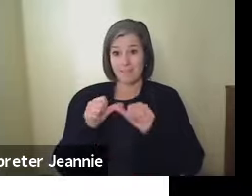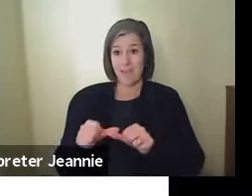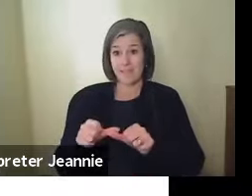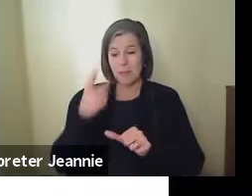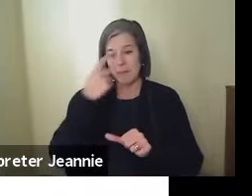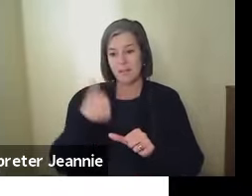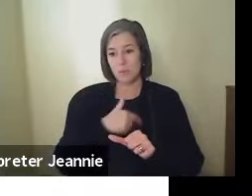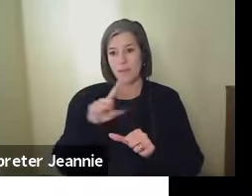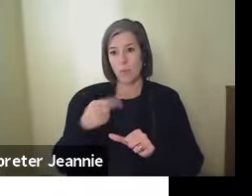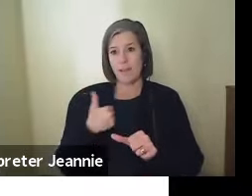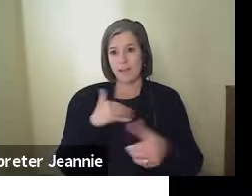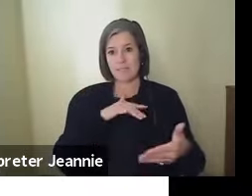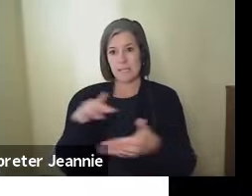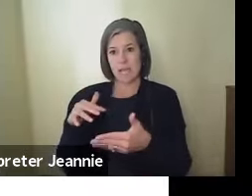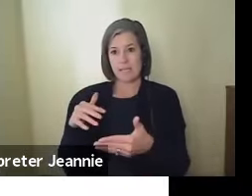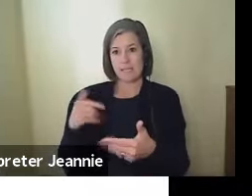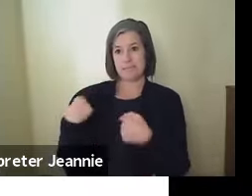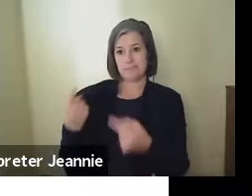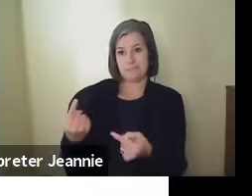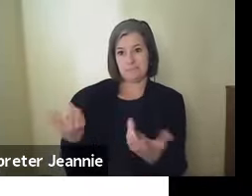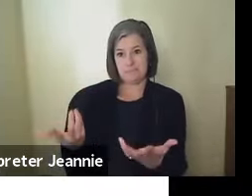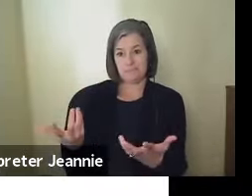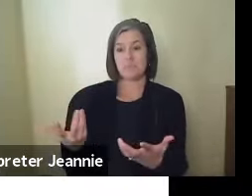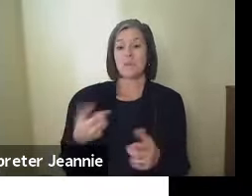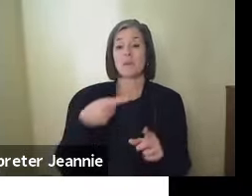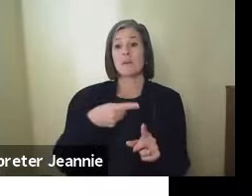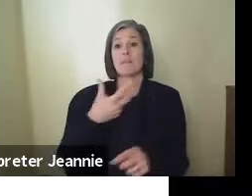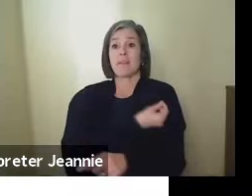So these first vaccines were given in February and March of this year so we